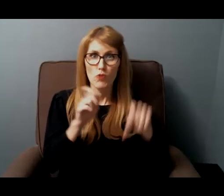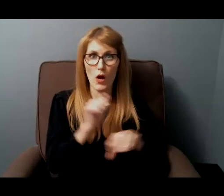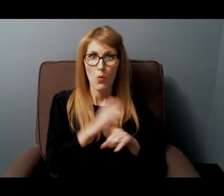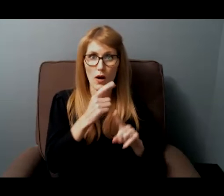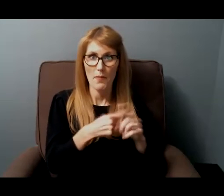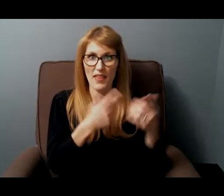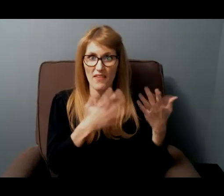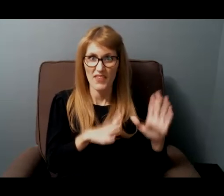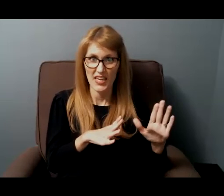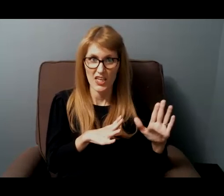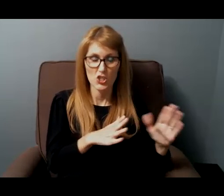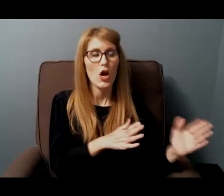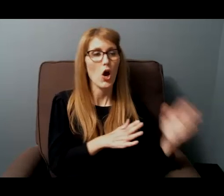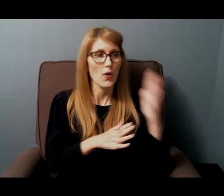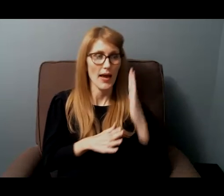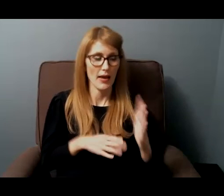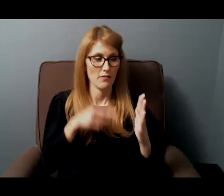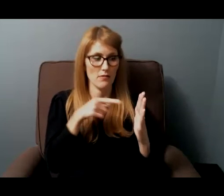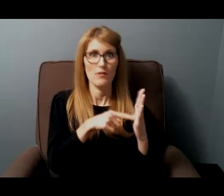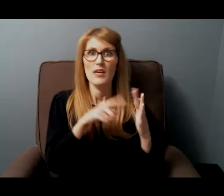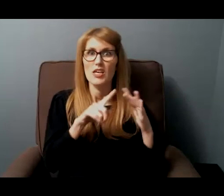those are counted as trial work months. After the trial work is over, they check to see oh,